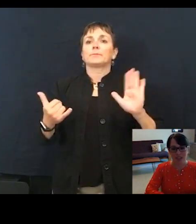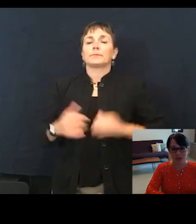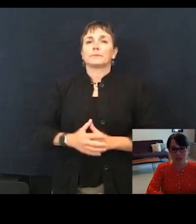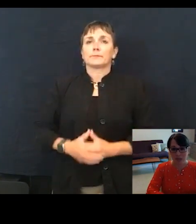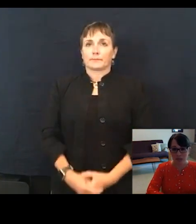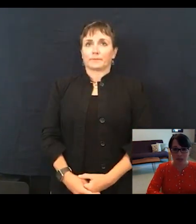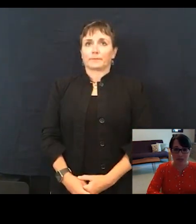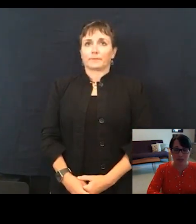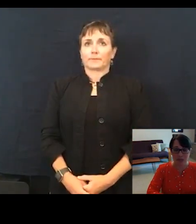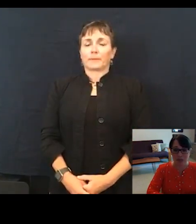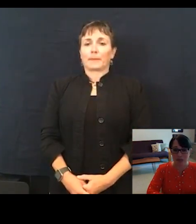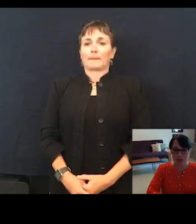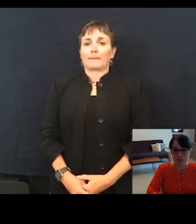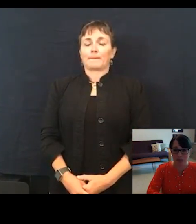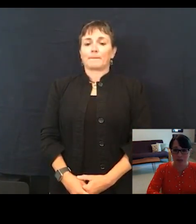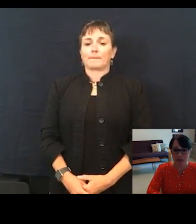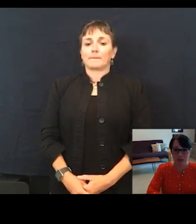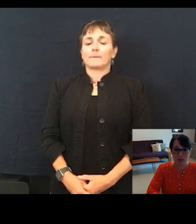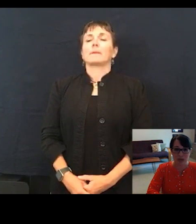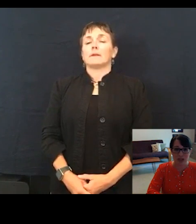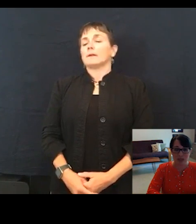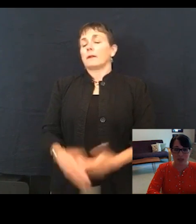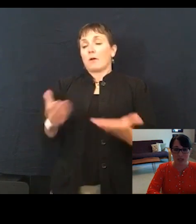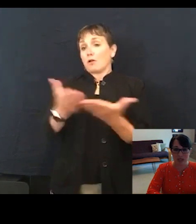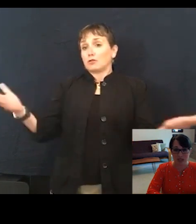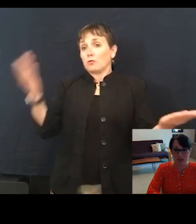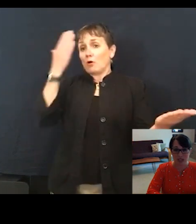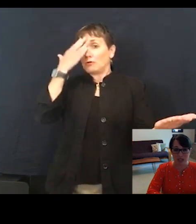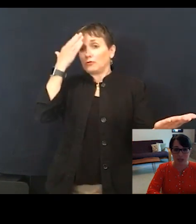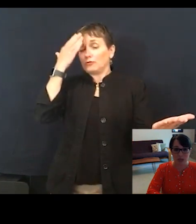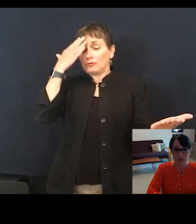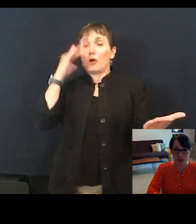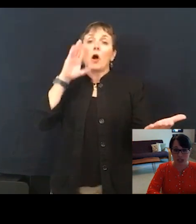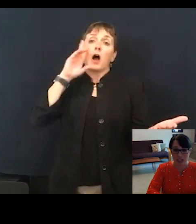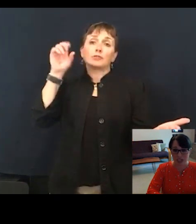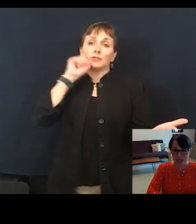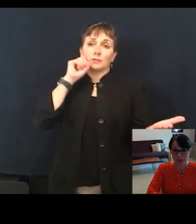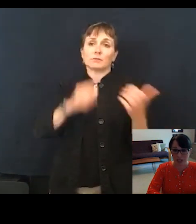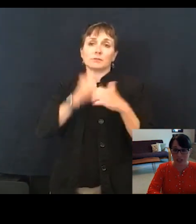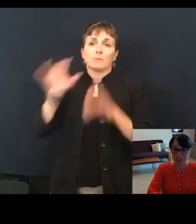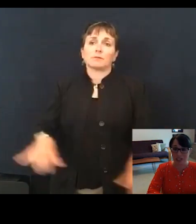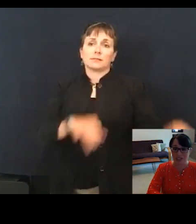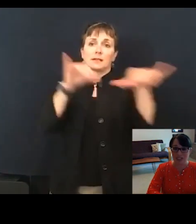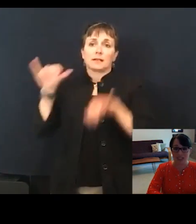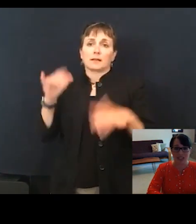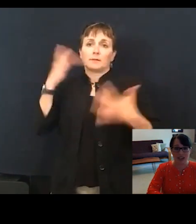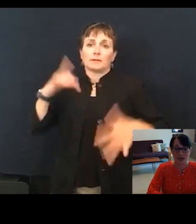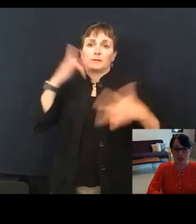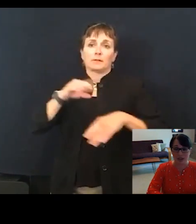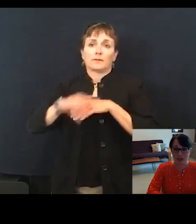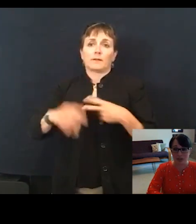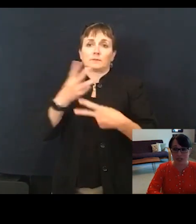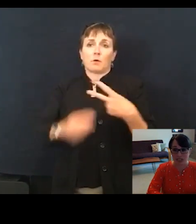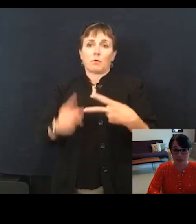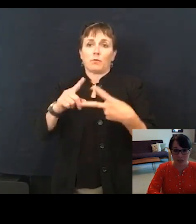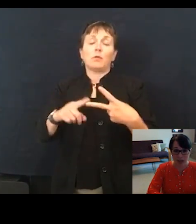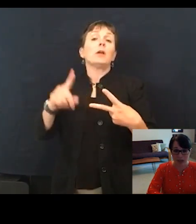So as everyone here knows, Usher syndrome is the most common condition affecting both vision and hearing. It's inherited in a recessive pattern